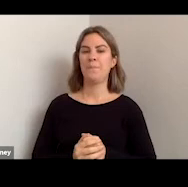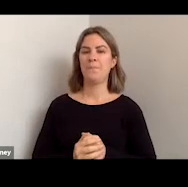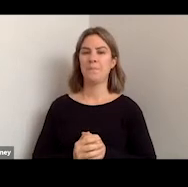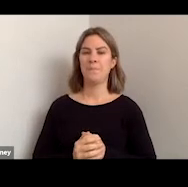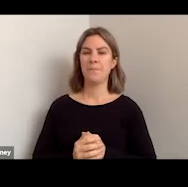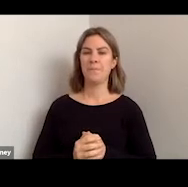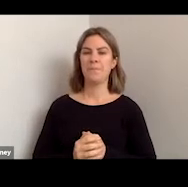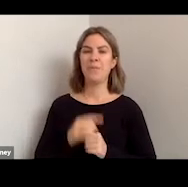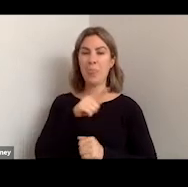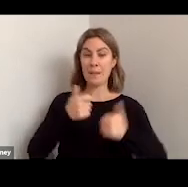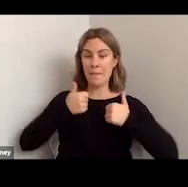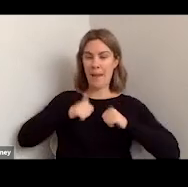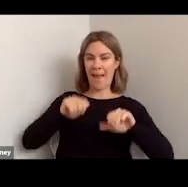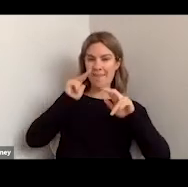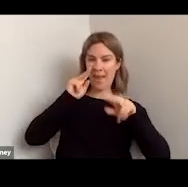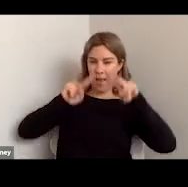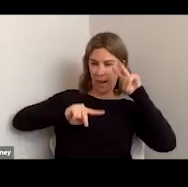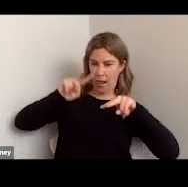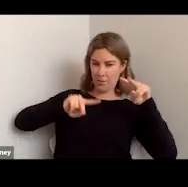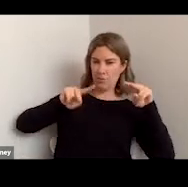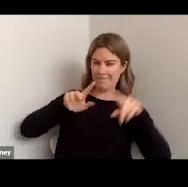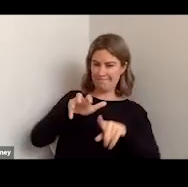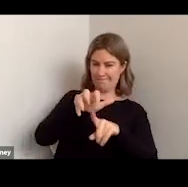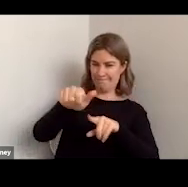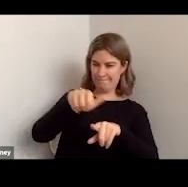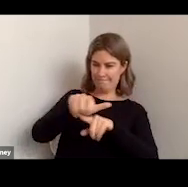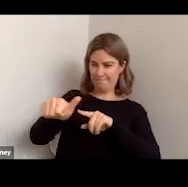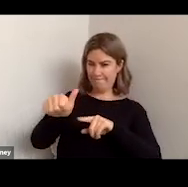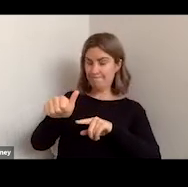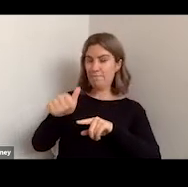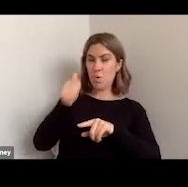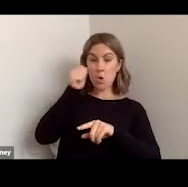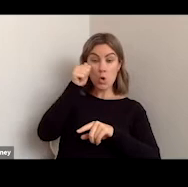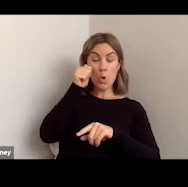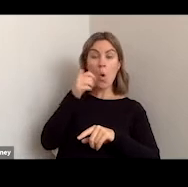behavioural analysis, when you will need an Uber and put the ad up for